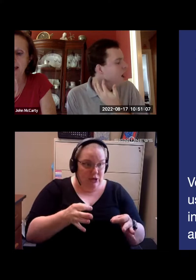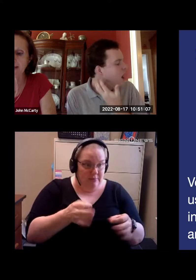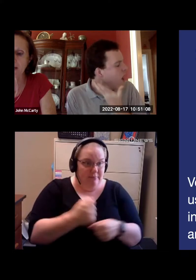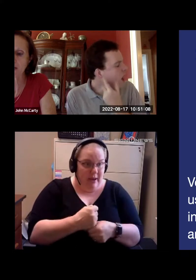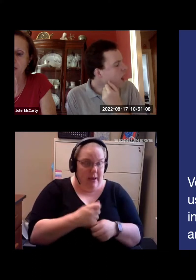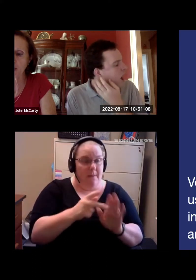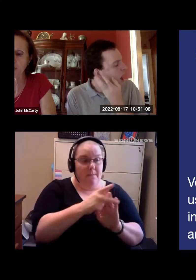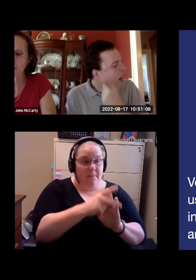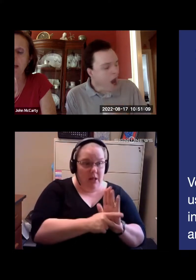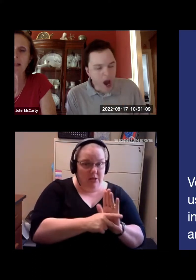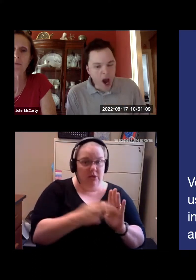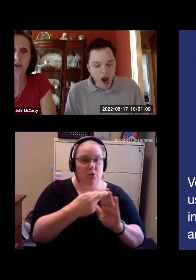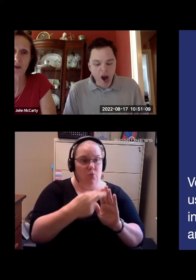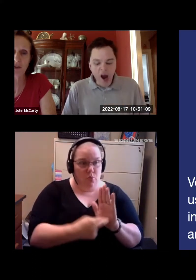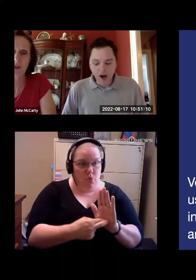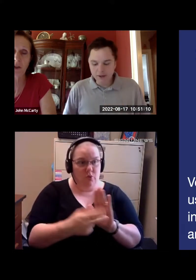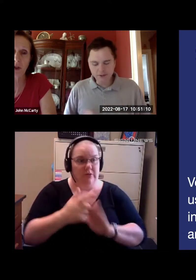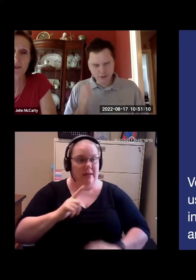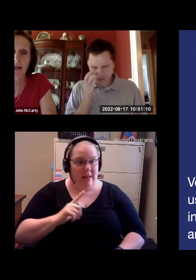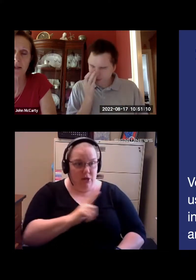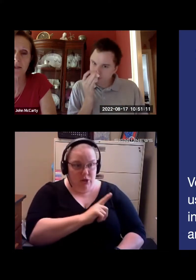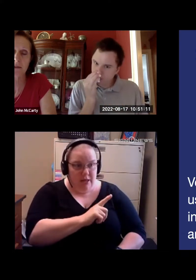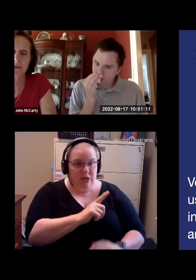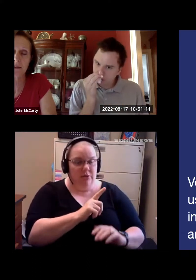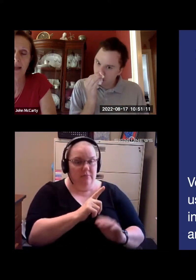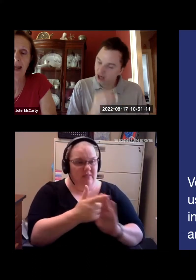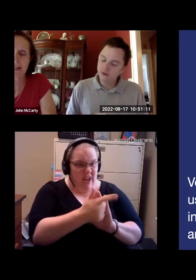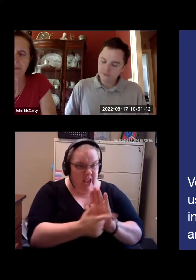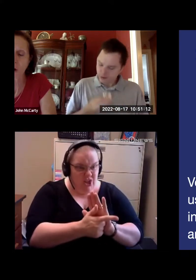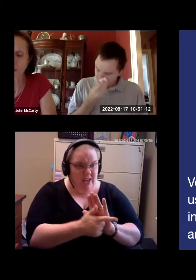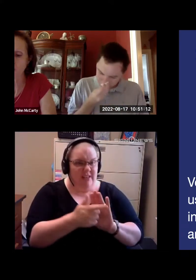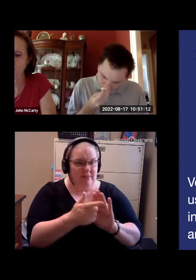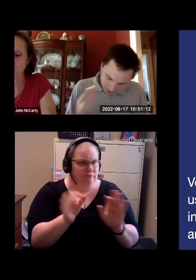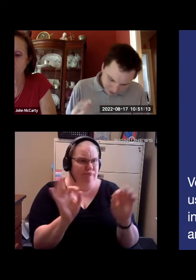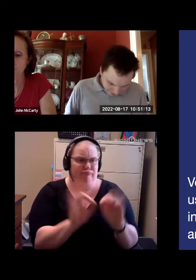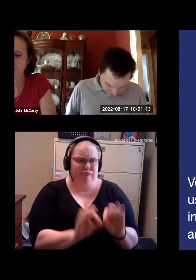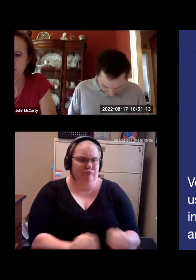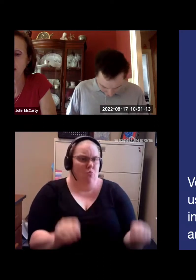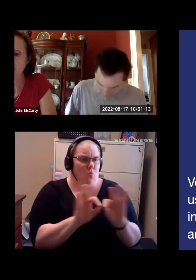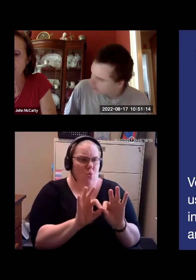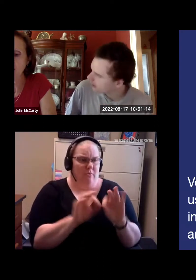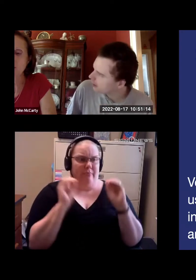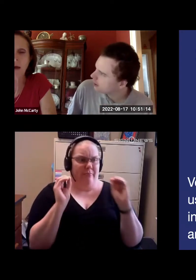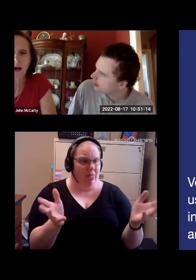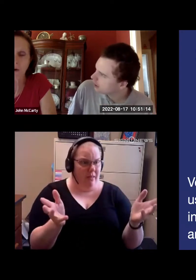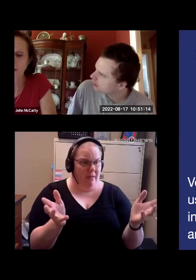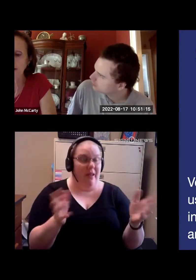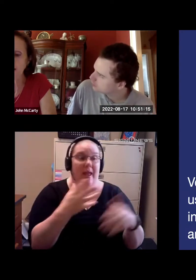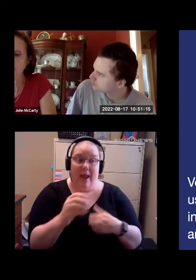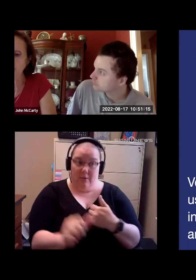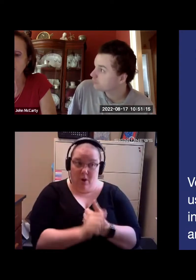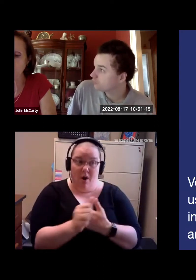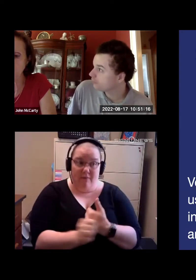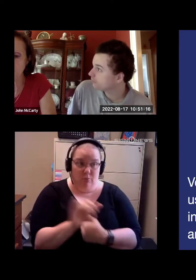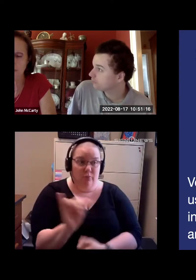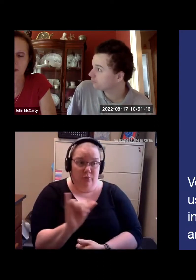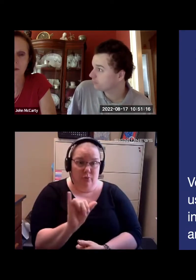and legislation can be used useless and even harmful there is power in your vote